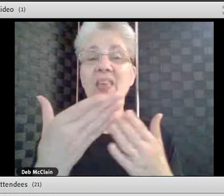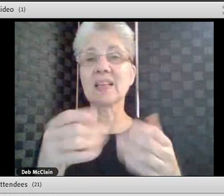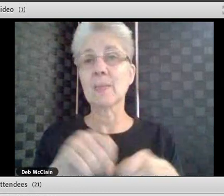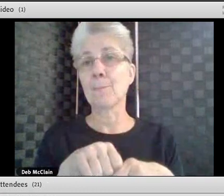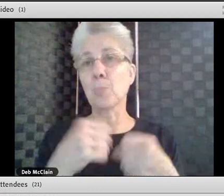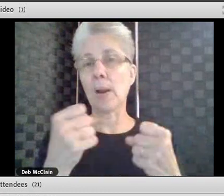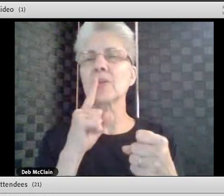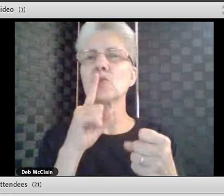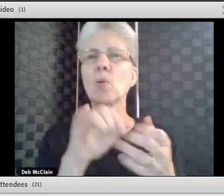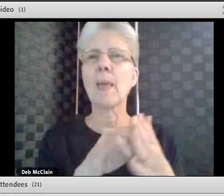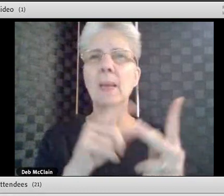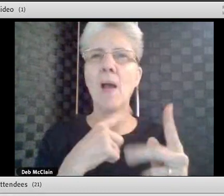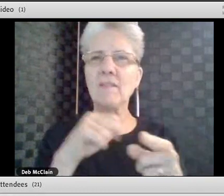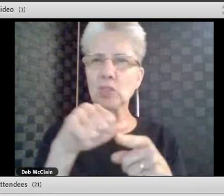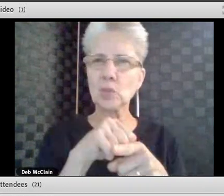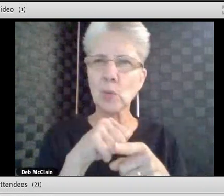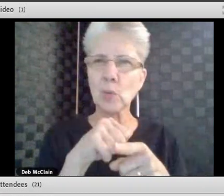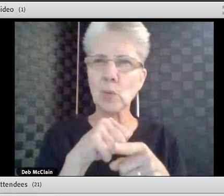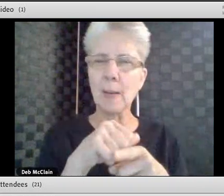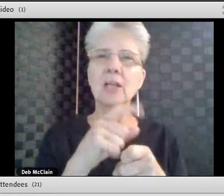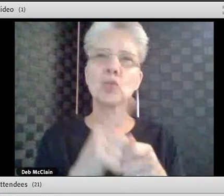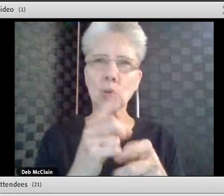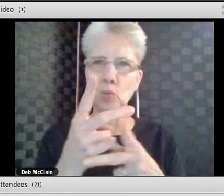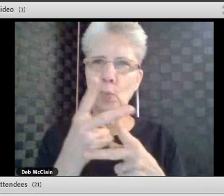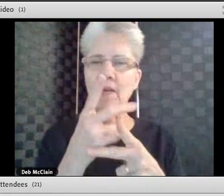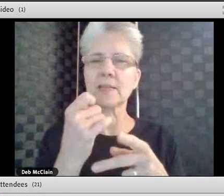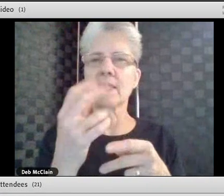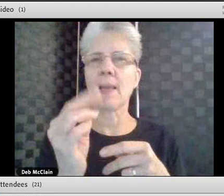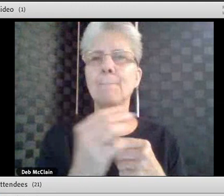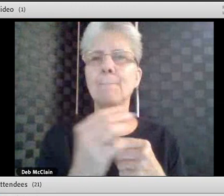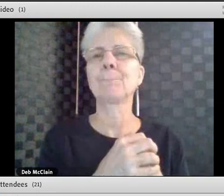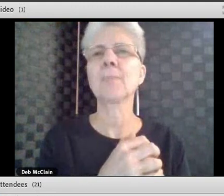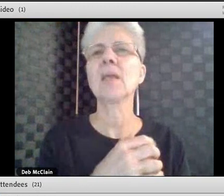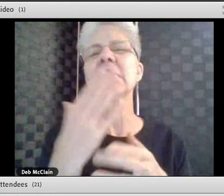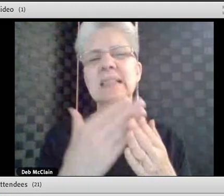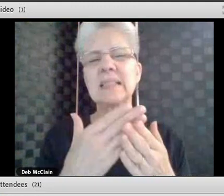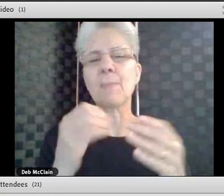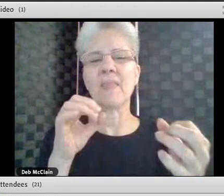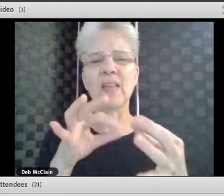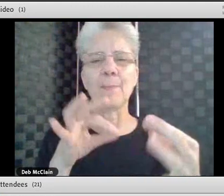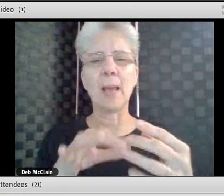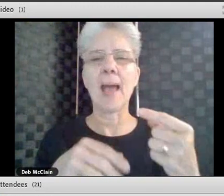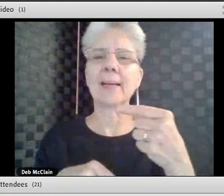Also, sometimes items break, so, you know, make sure people have training and make sure you supervise them.